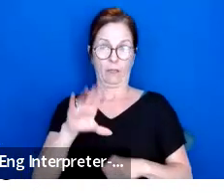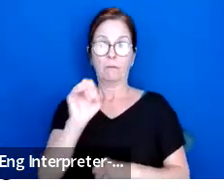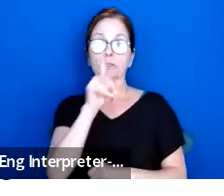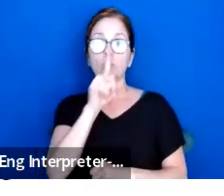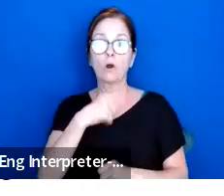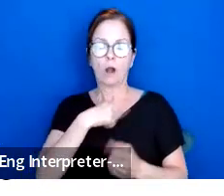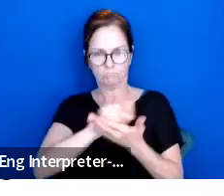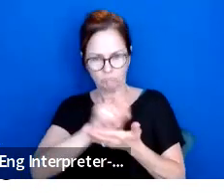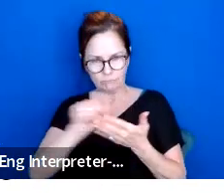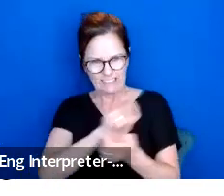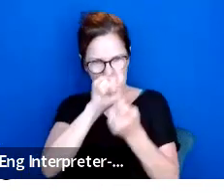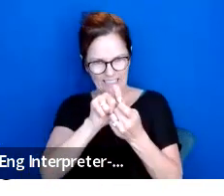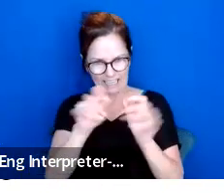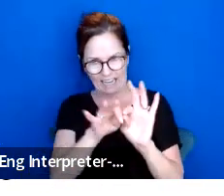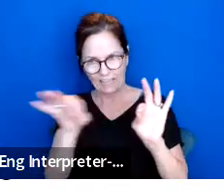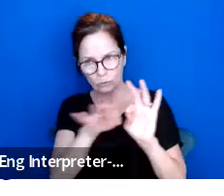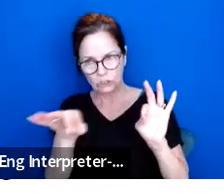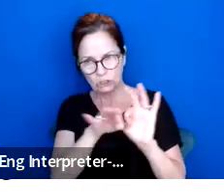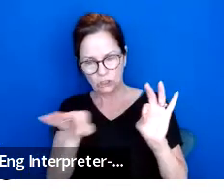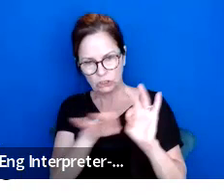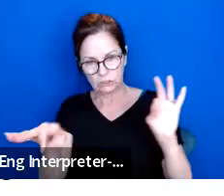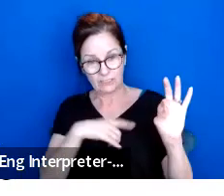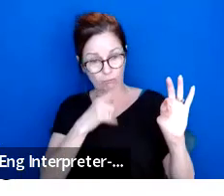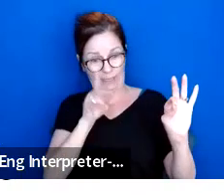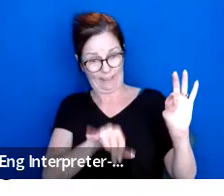I feel conveying feedback to the faculty.